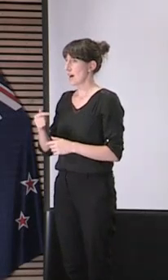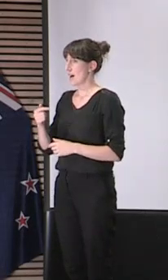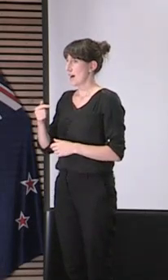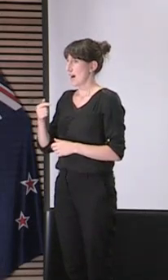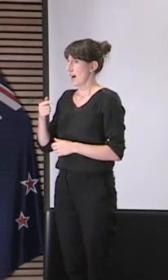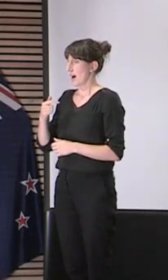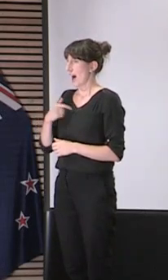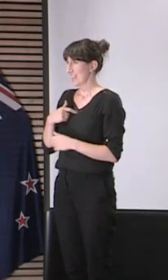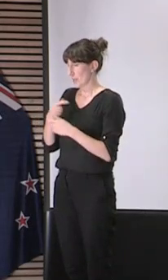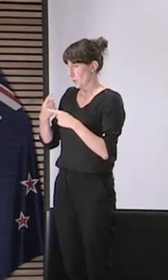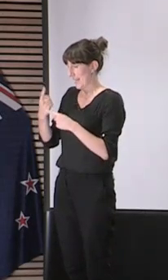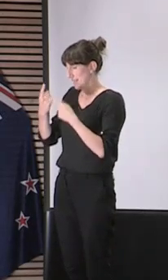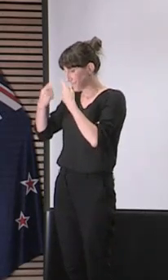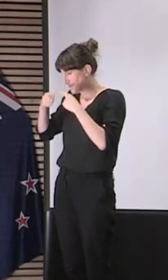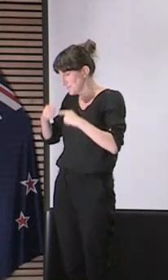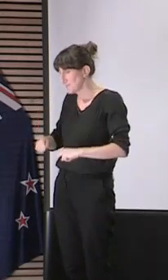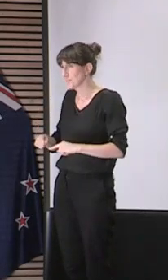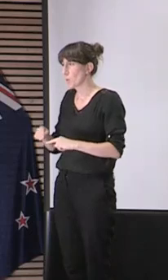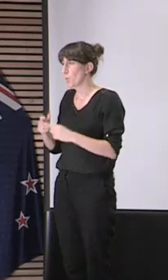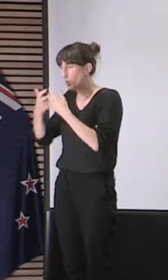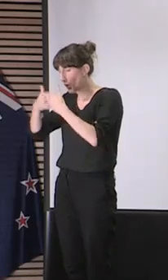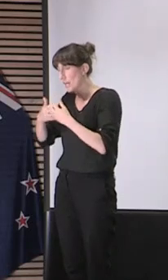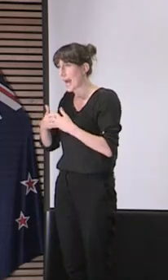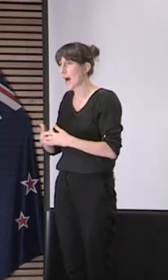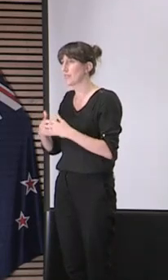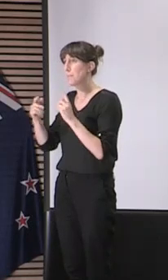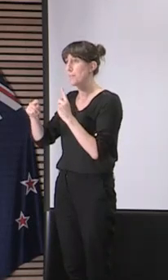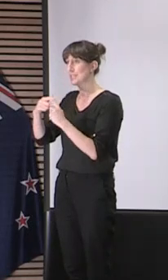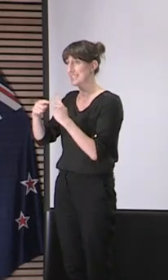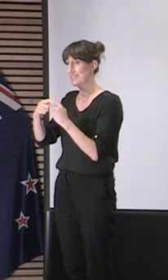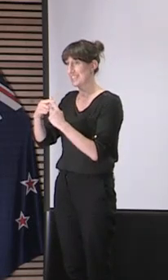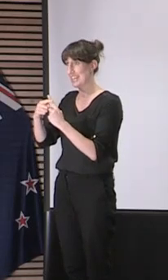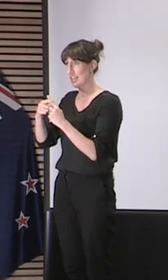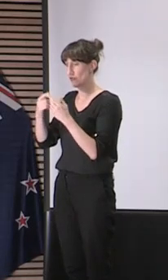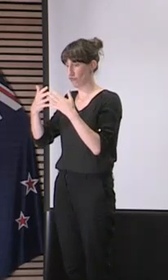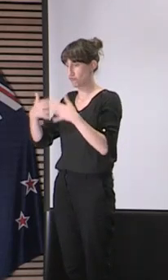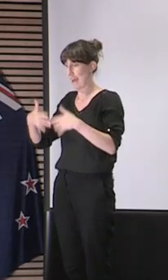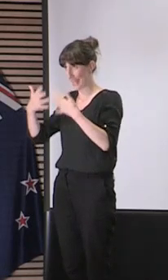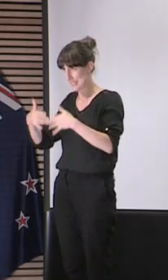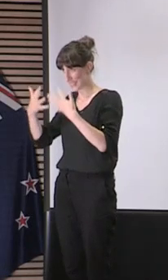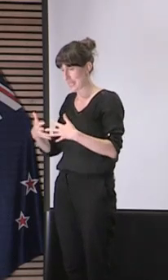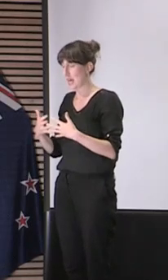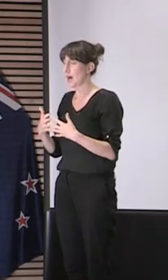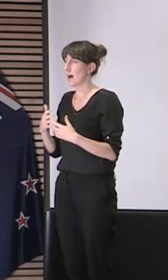existing health needs. I did do, used to be called front of the envelope, now it is front